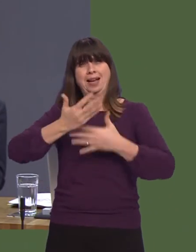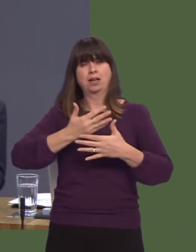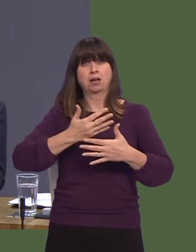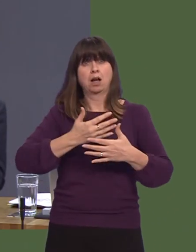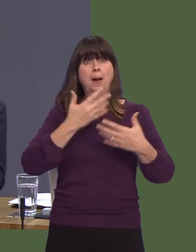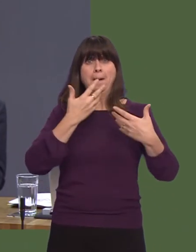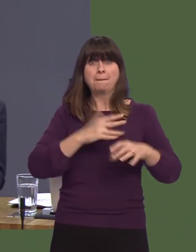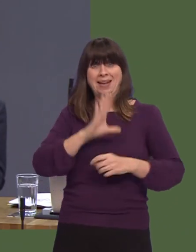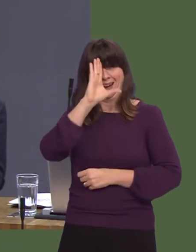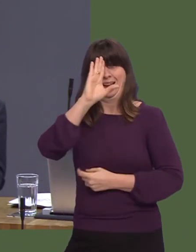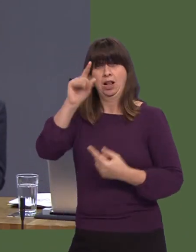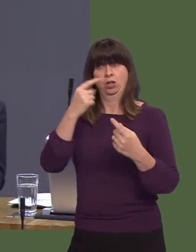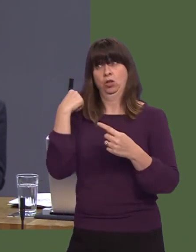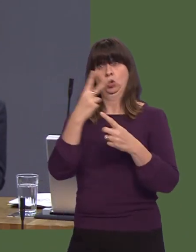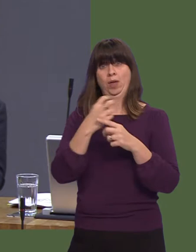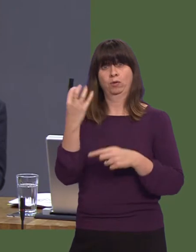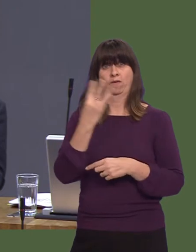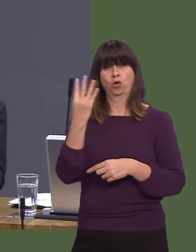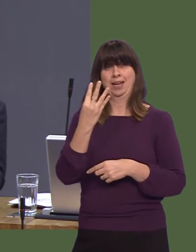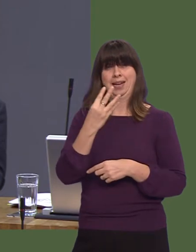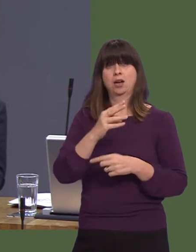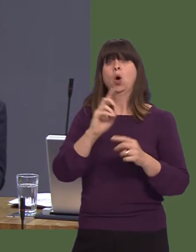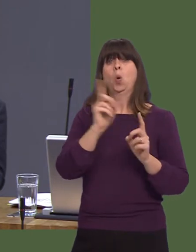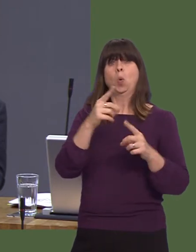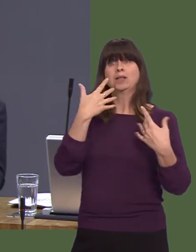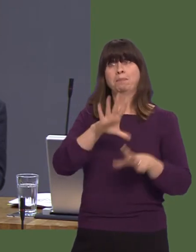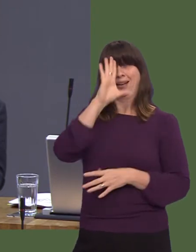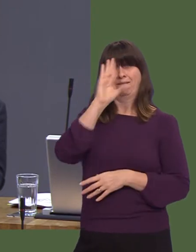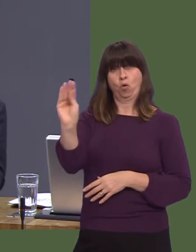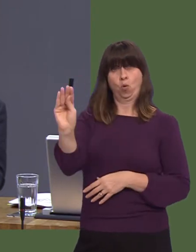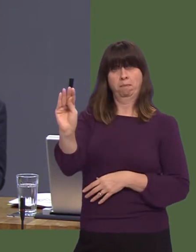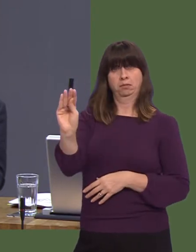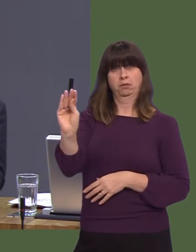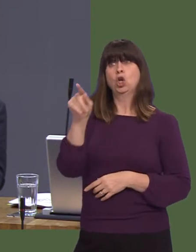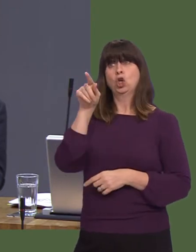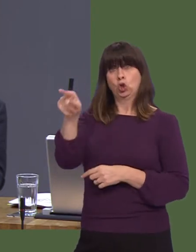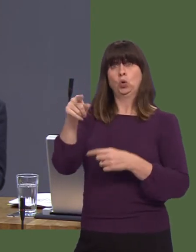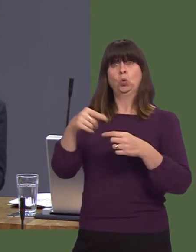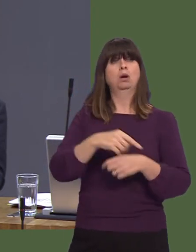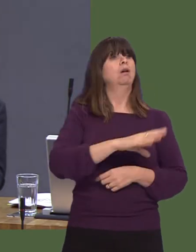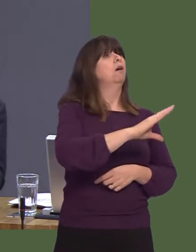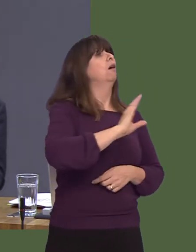with you back in 2014 and what exactly you did to deal with those issues? If they weren't